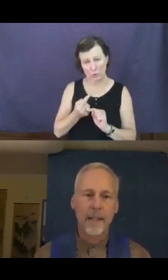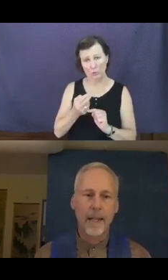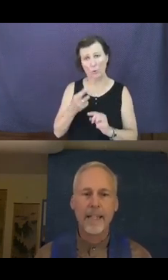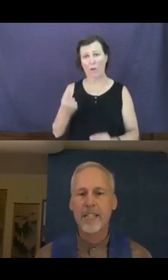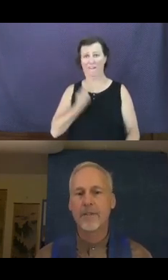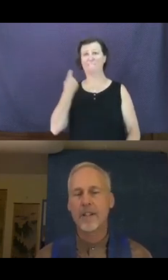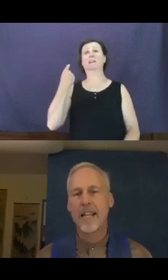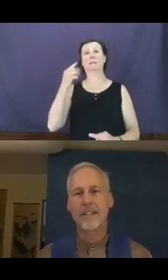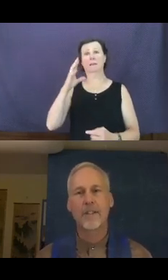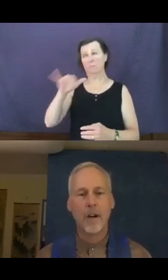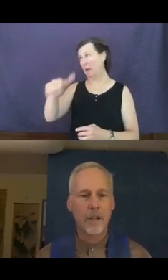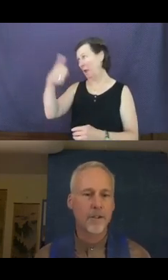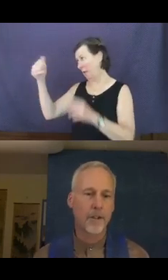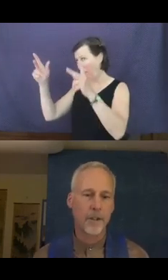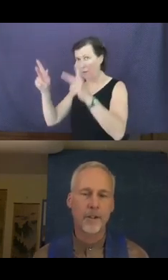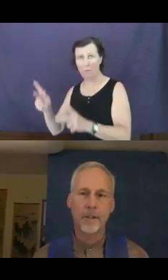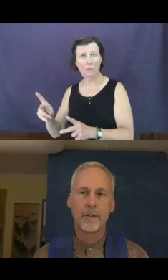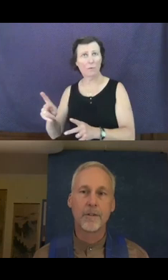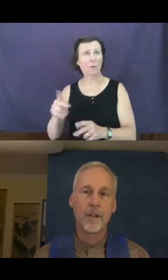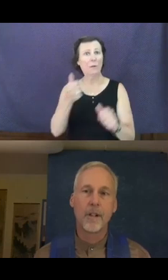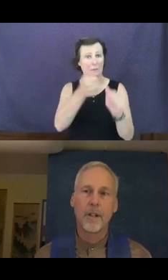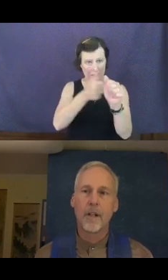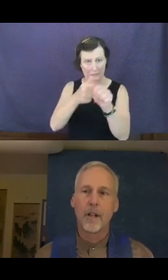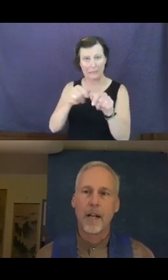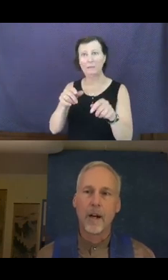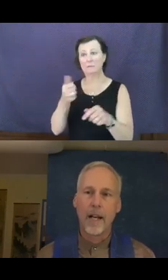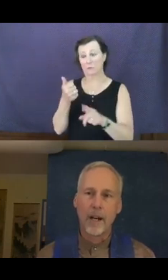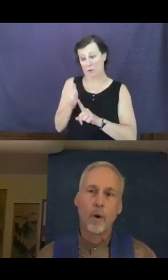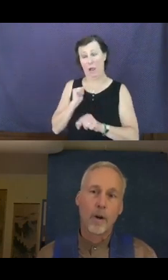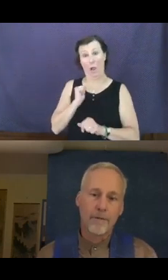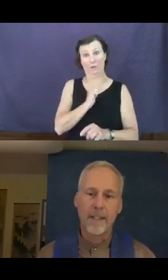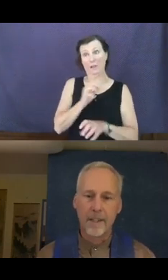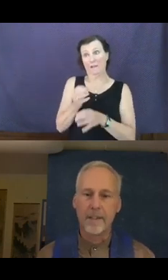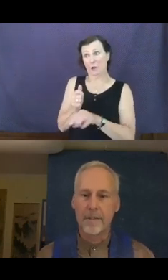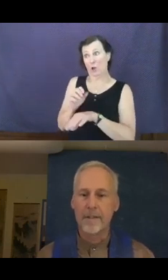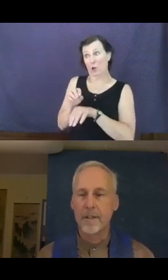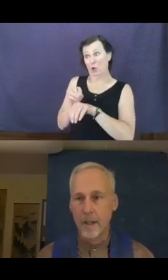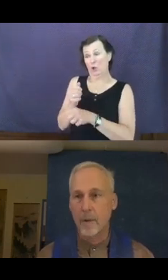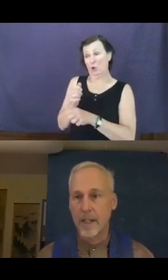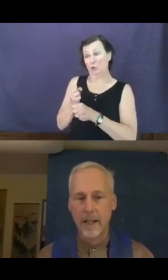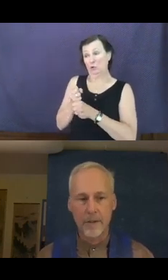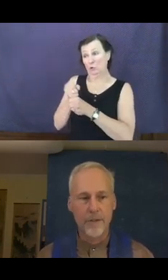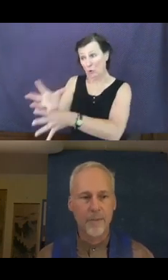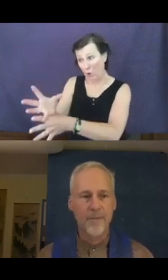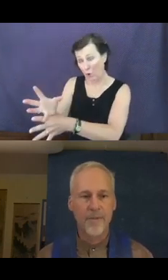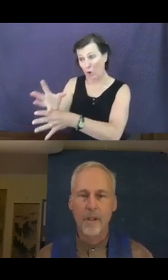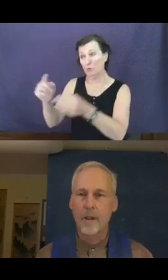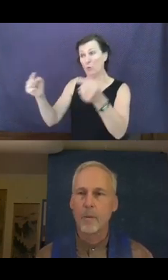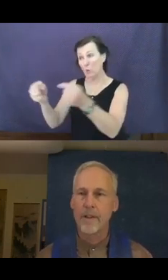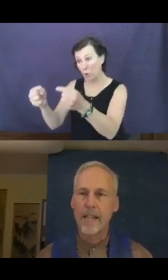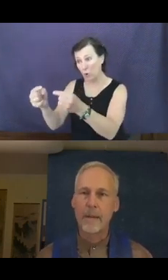And each of us has caused hurt or offended someone else. Whether that be